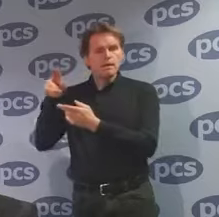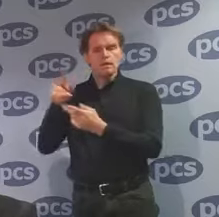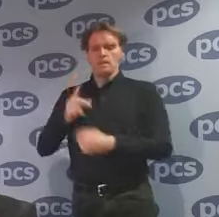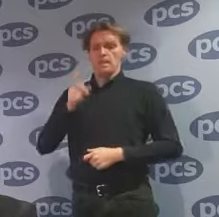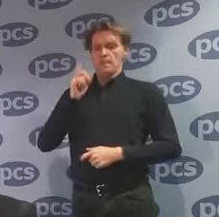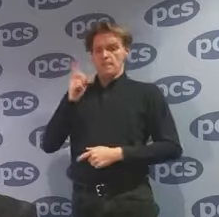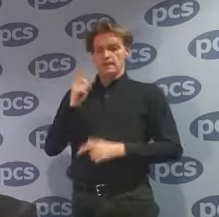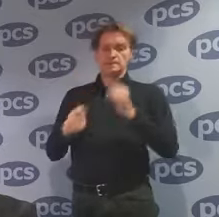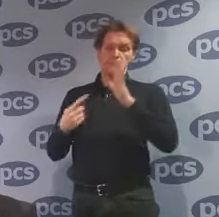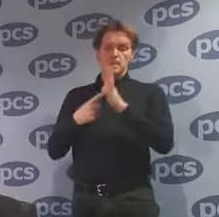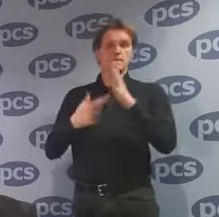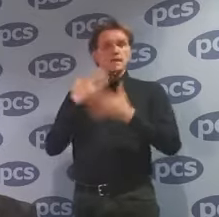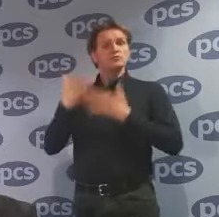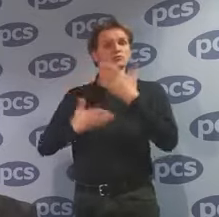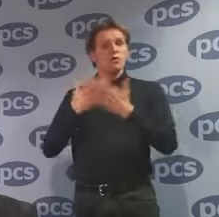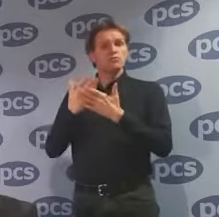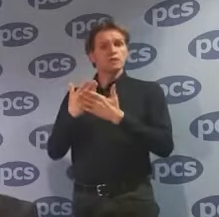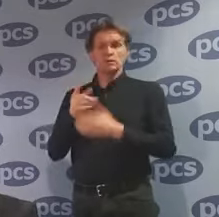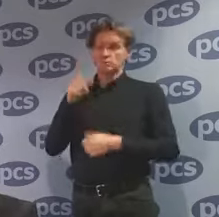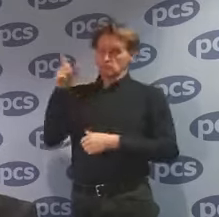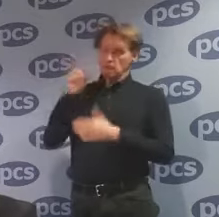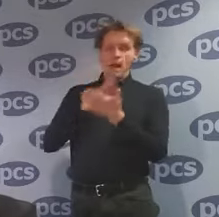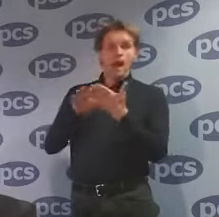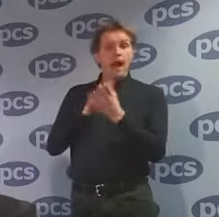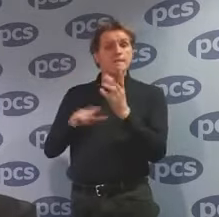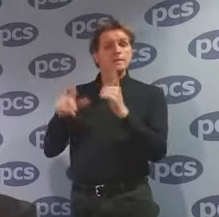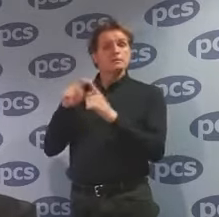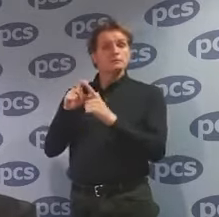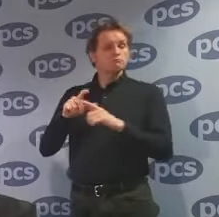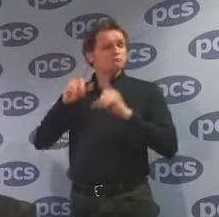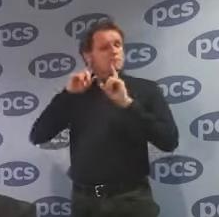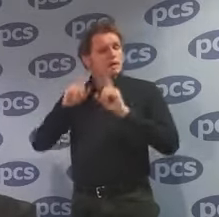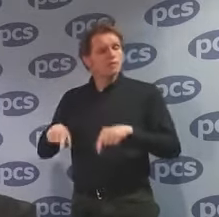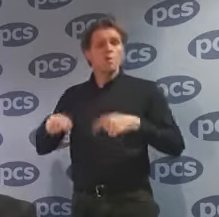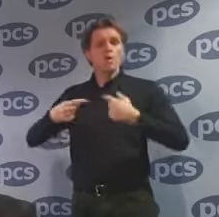for us he ignored our demands he ignored our members views in the ballot and he